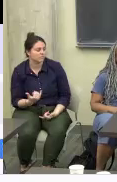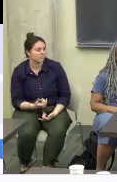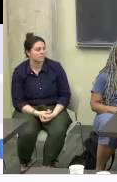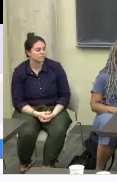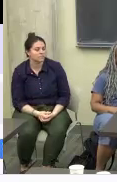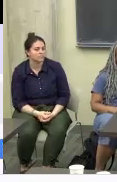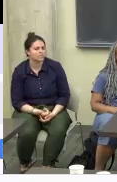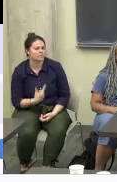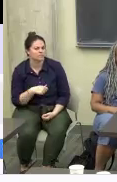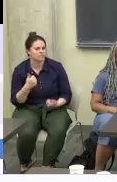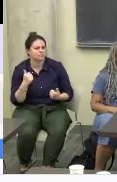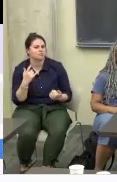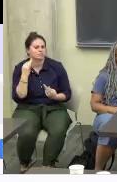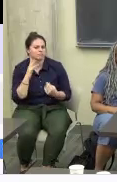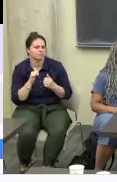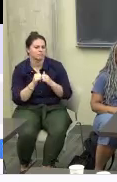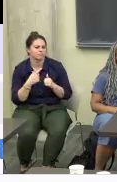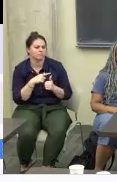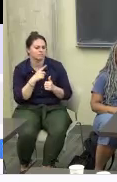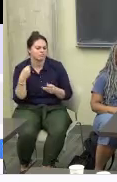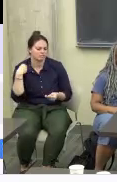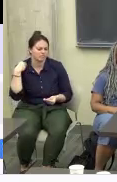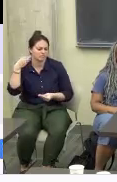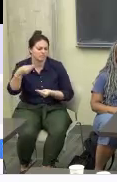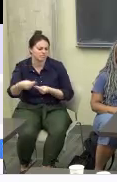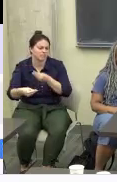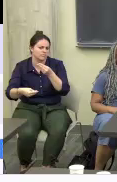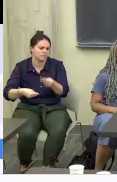And we were trying to think about how do we pass the torch to the next generation.